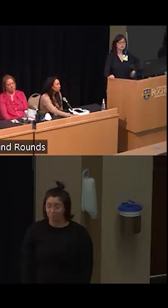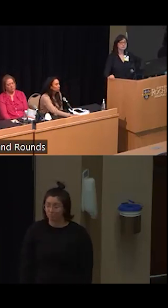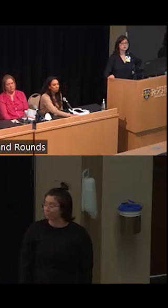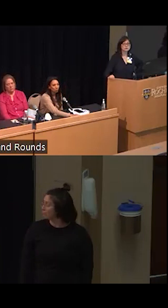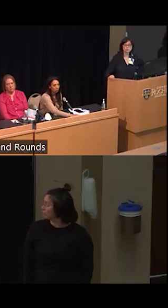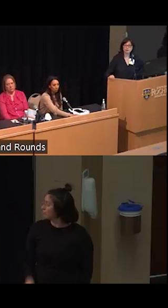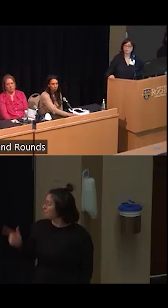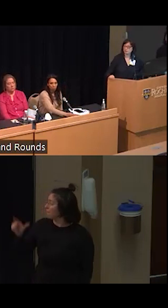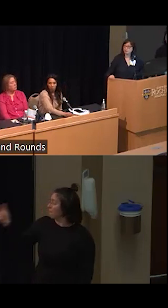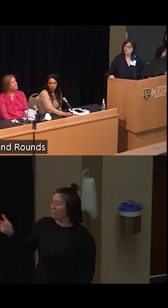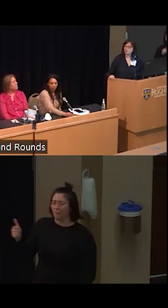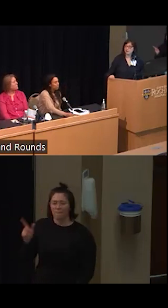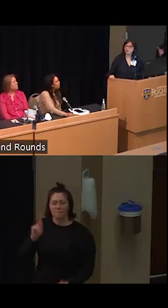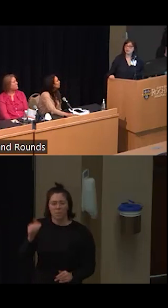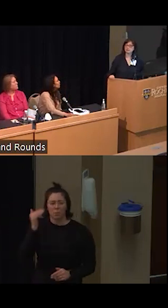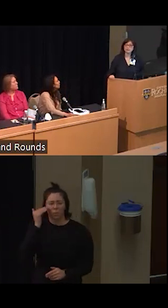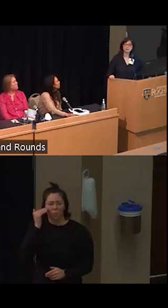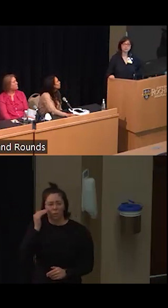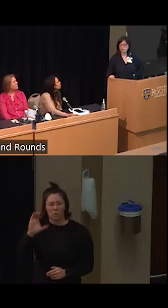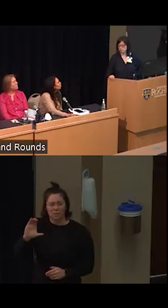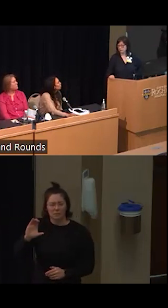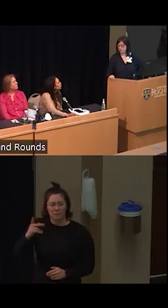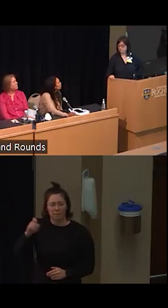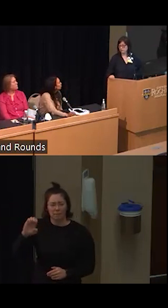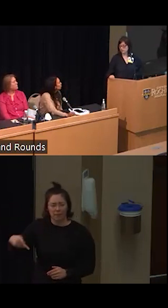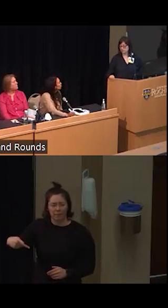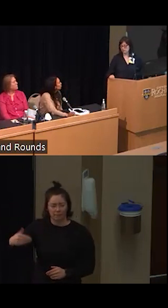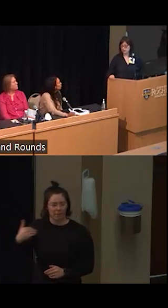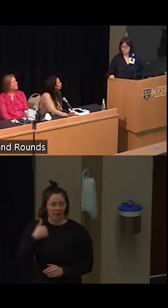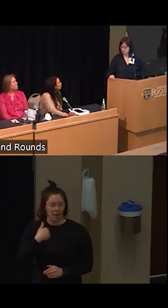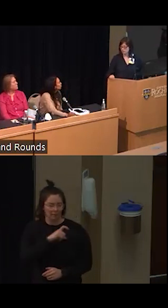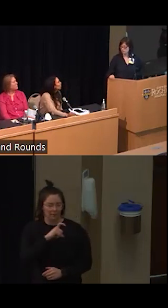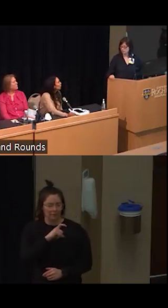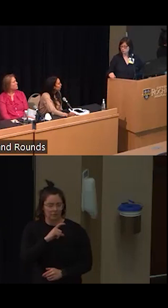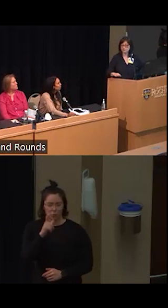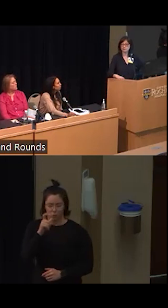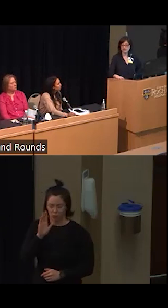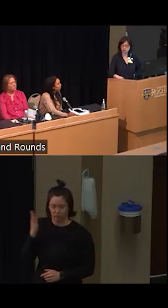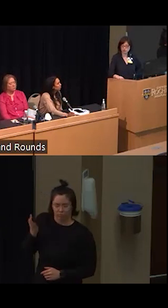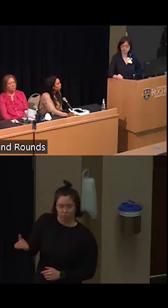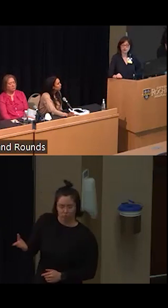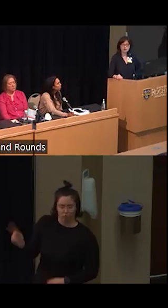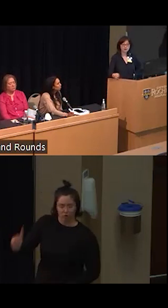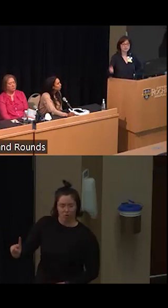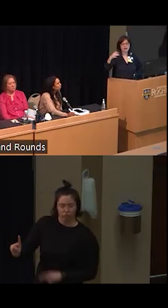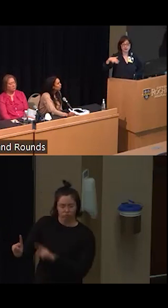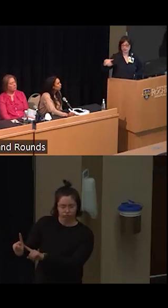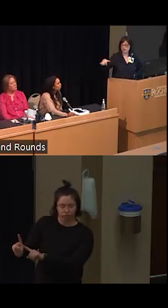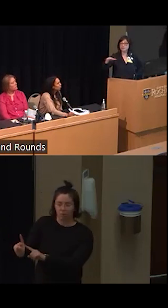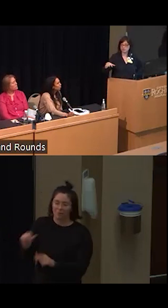so I just so people know that um in cpep we do have a DPS Officer who is stationed but not in